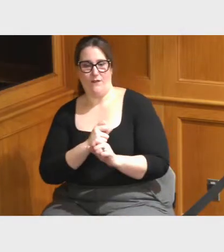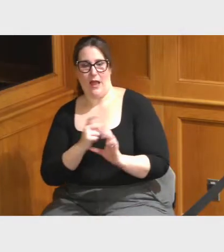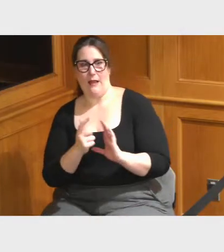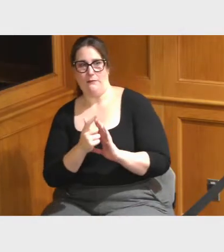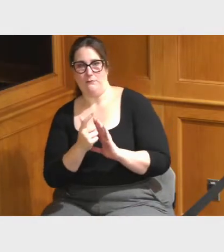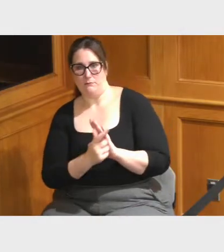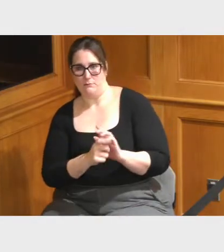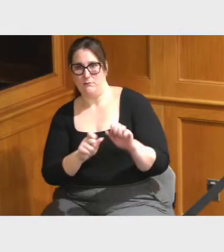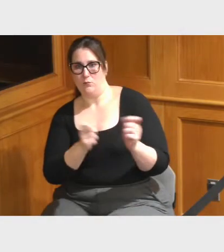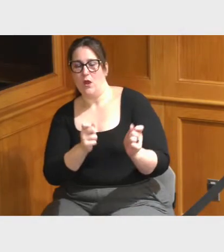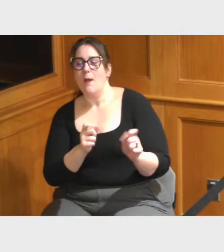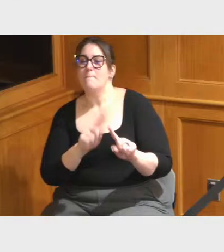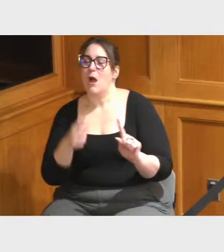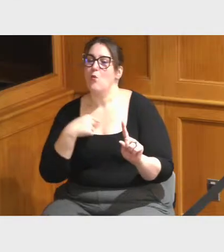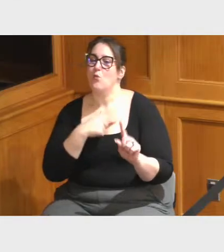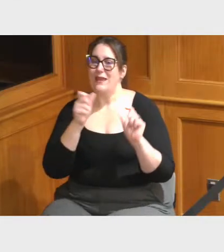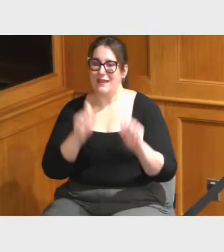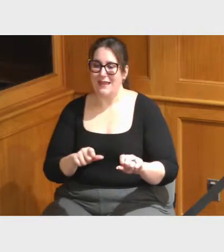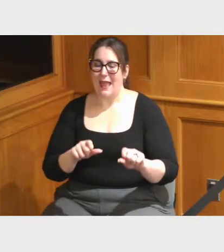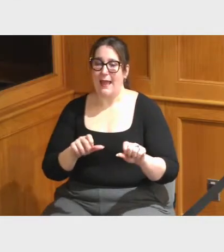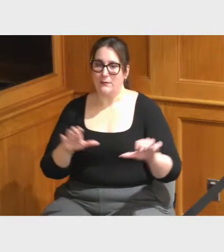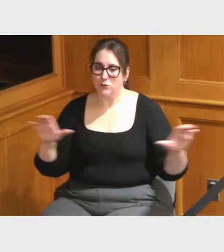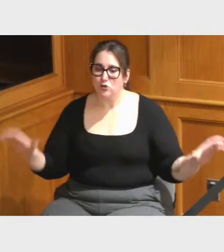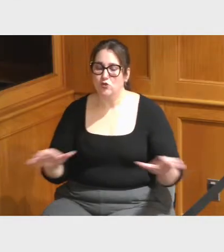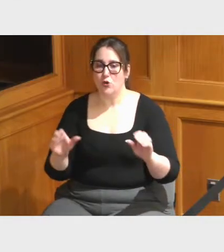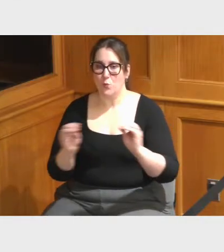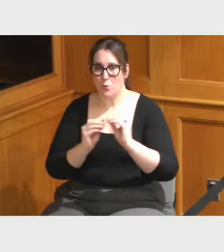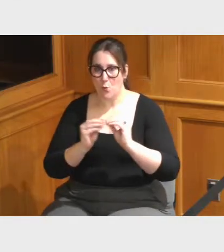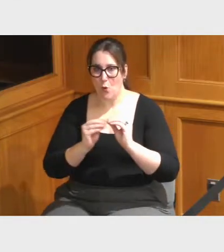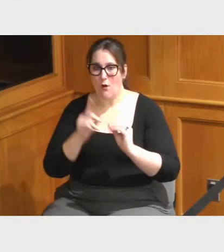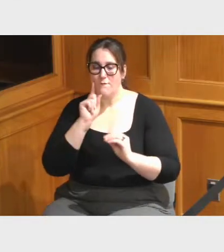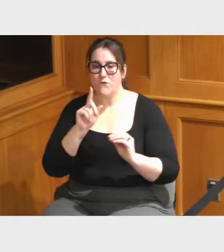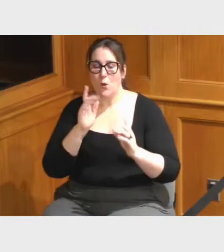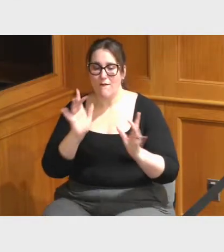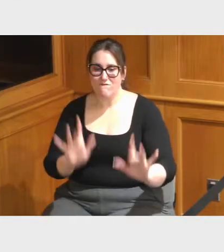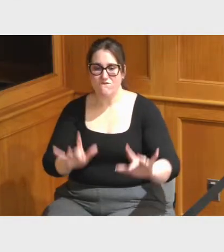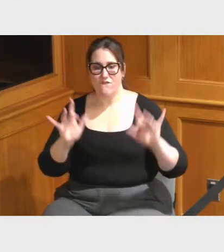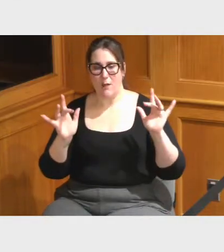inject more vibrancy and quality of development to bring together different experiences for different